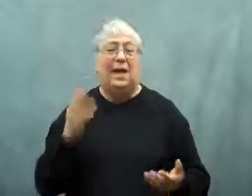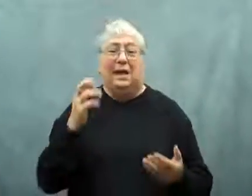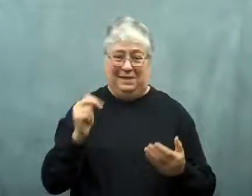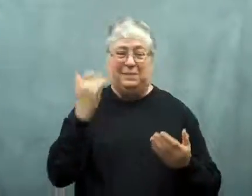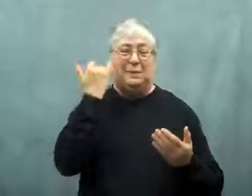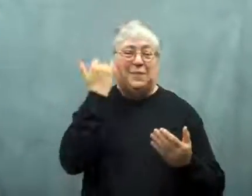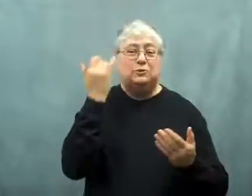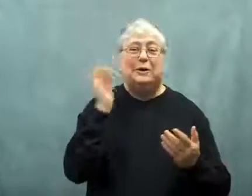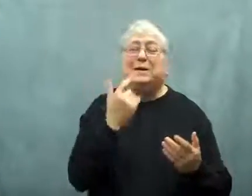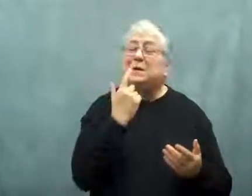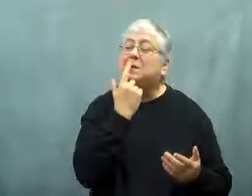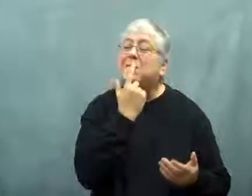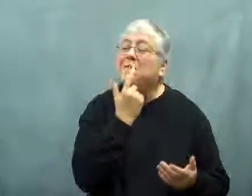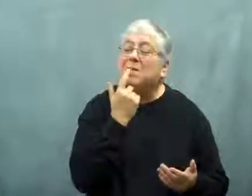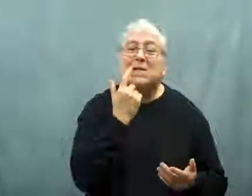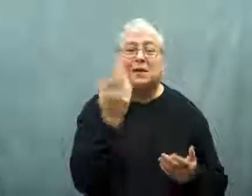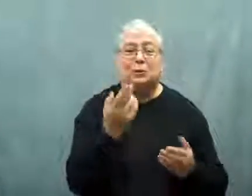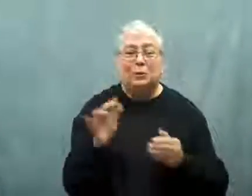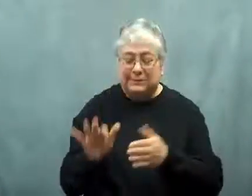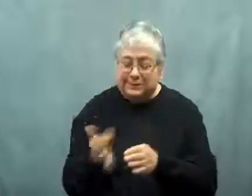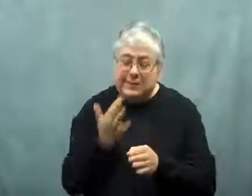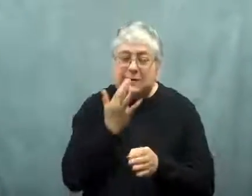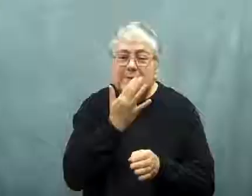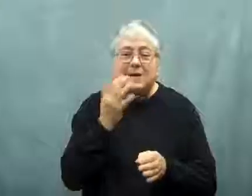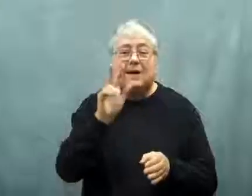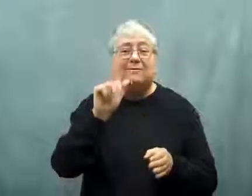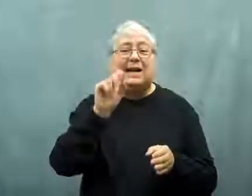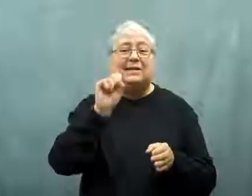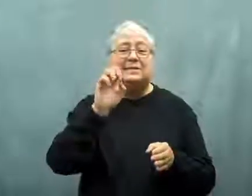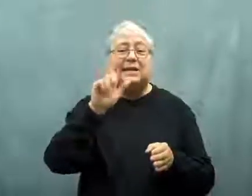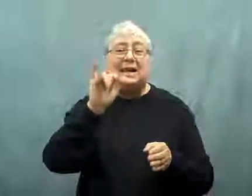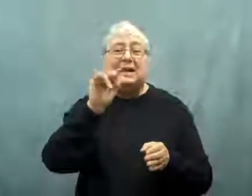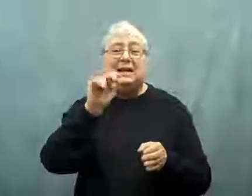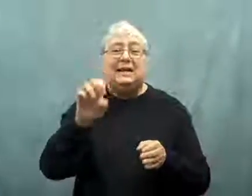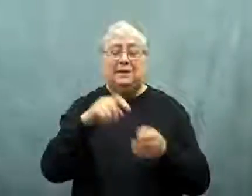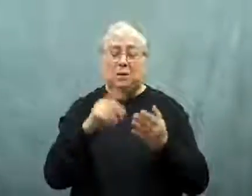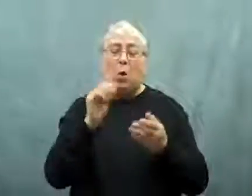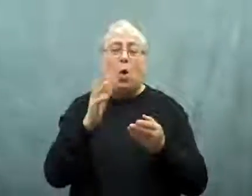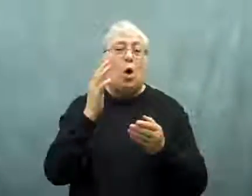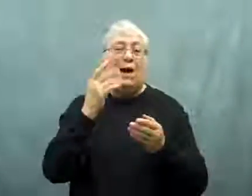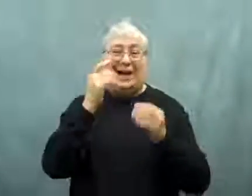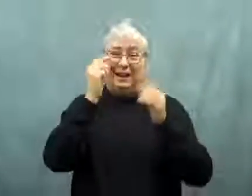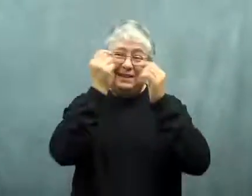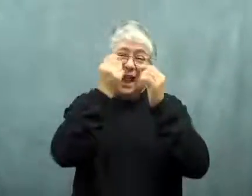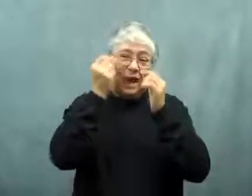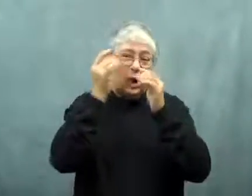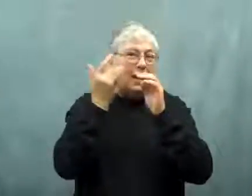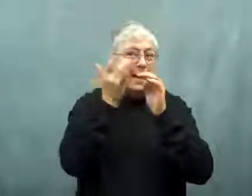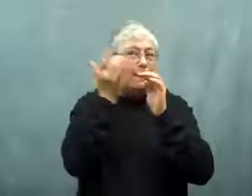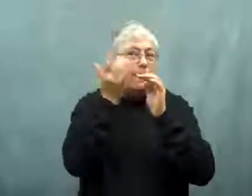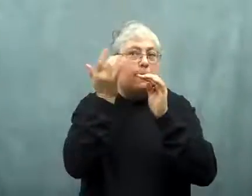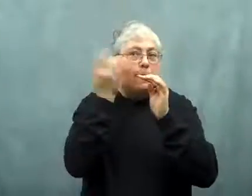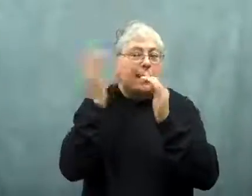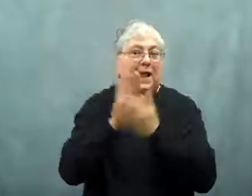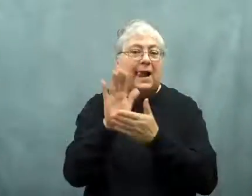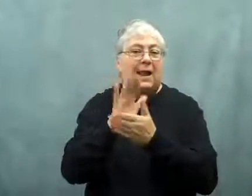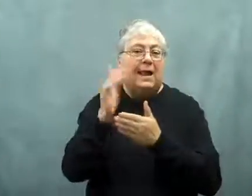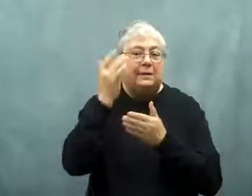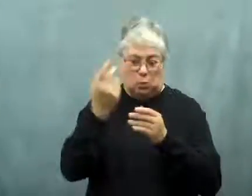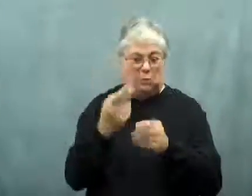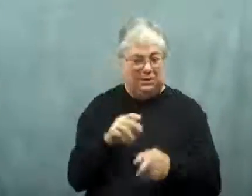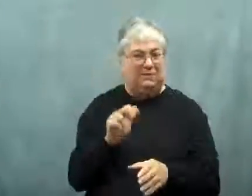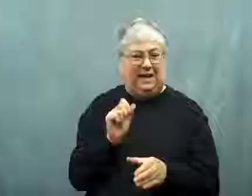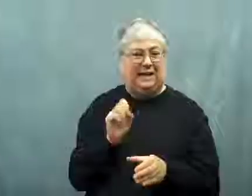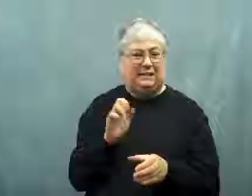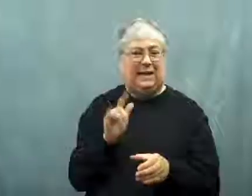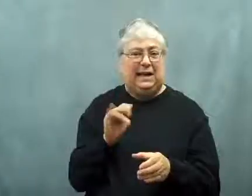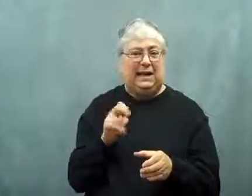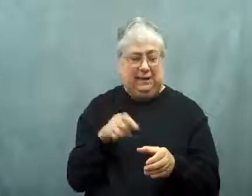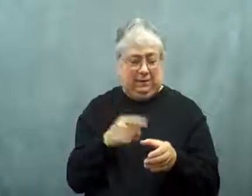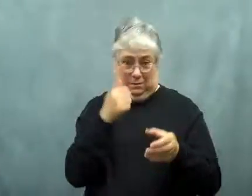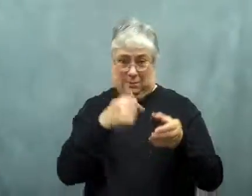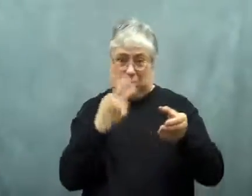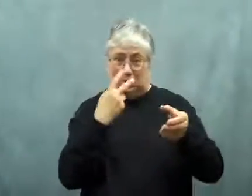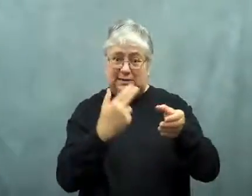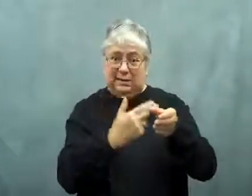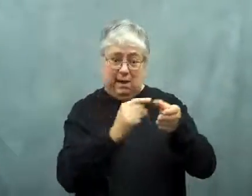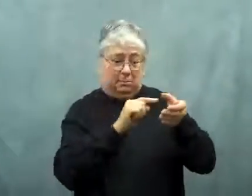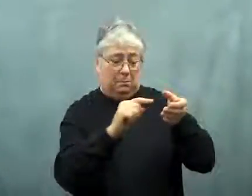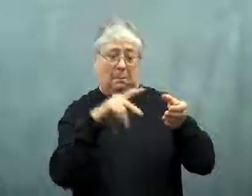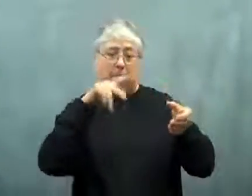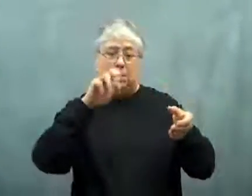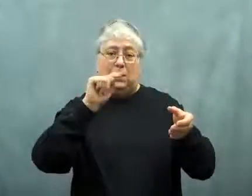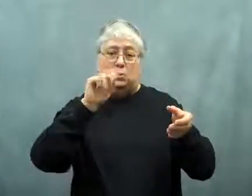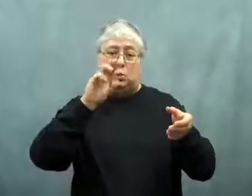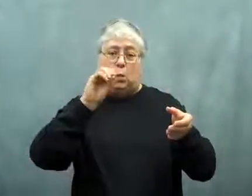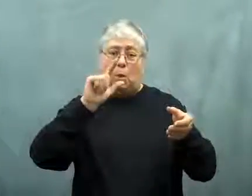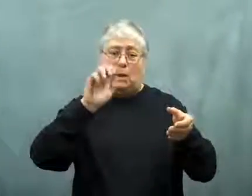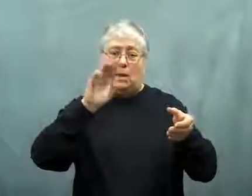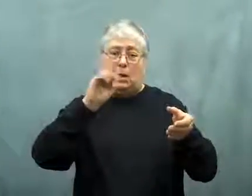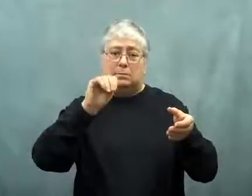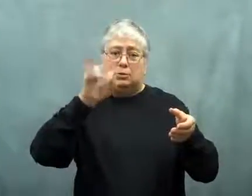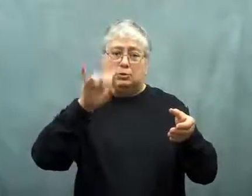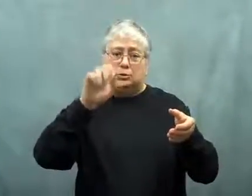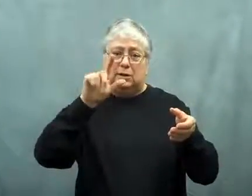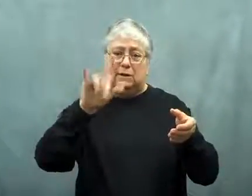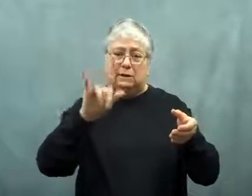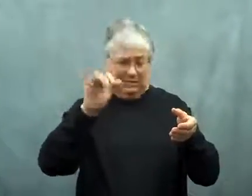Then you use vaseline on your lips or to clean off the eye liner.